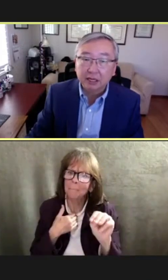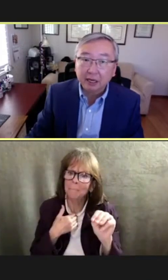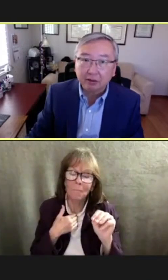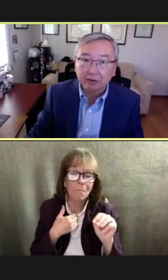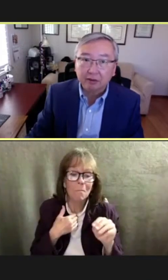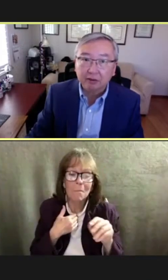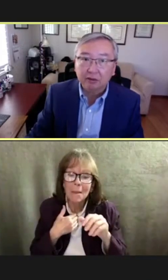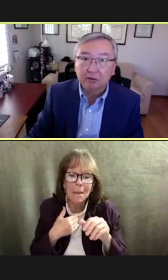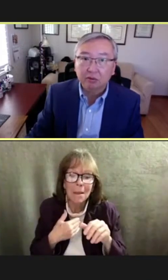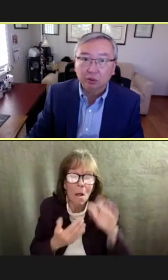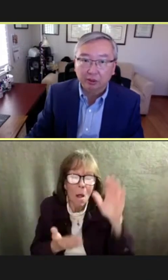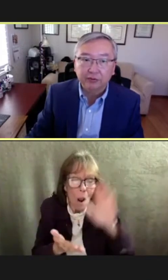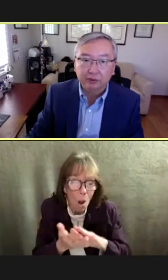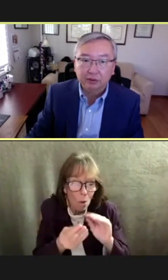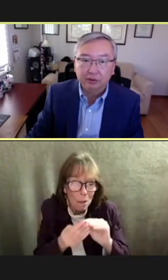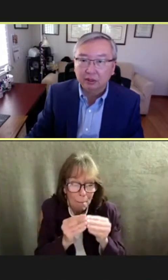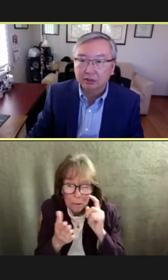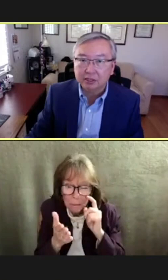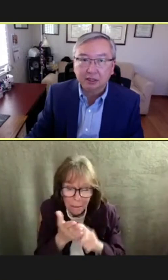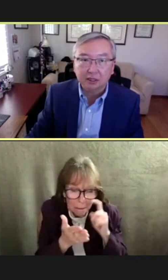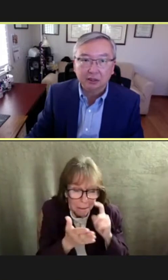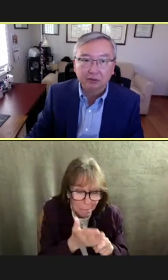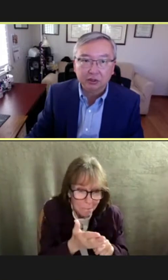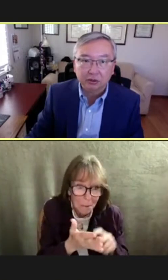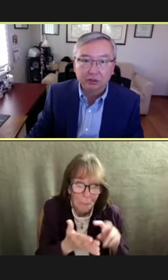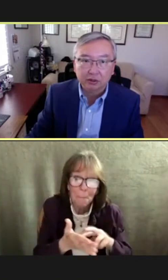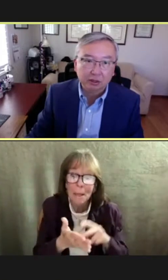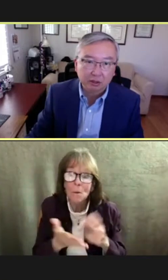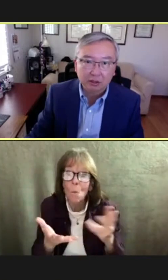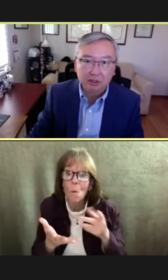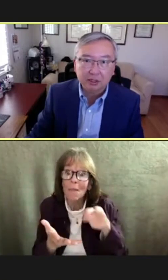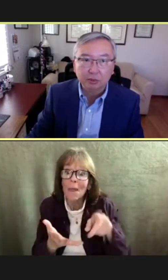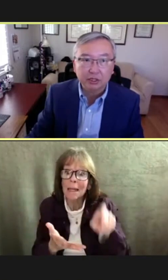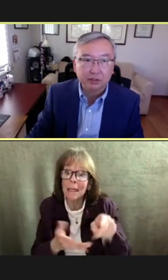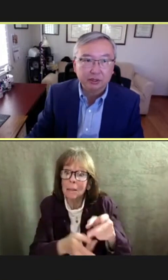individuals, autistic patients.